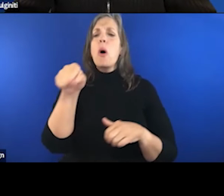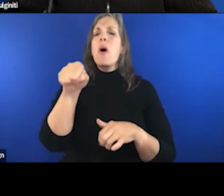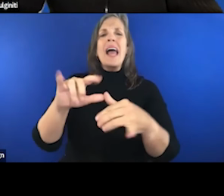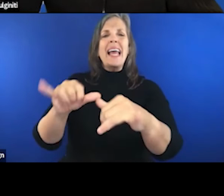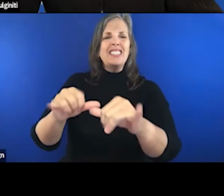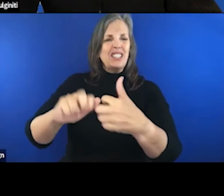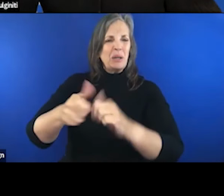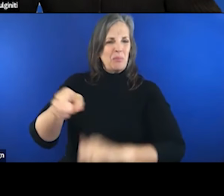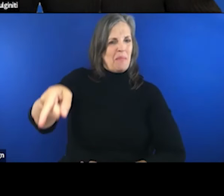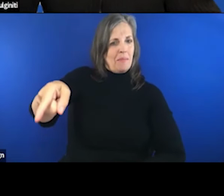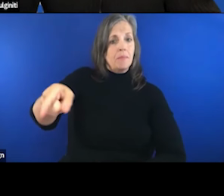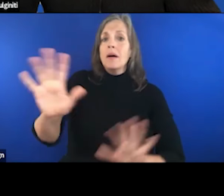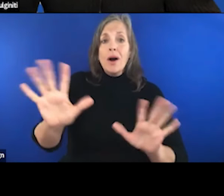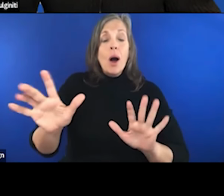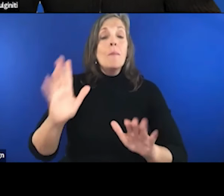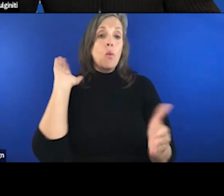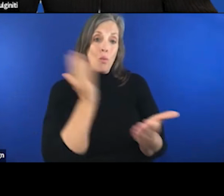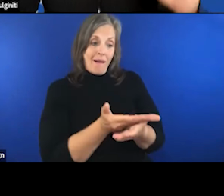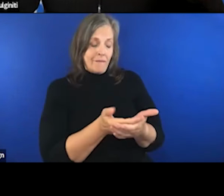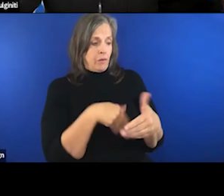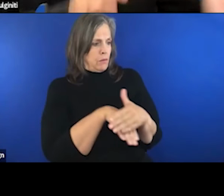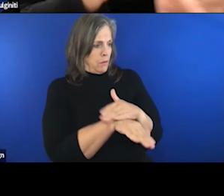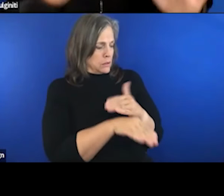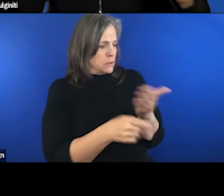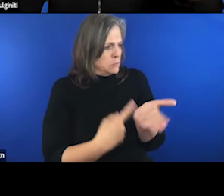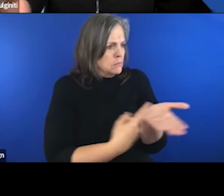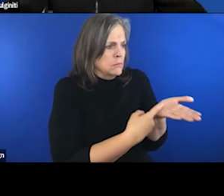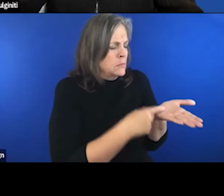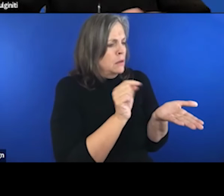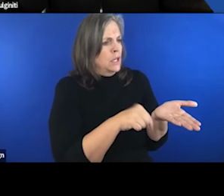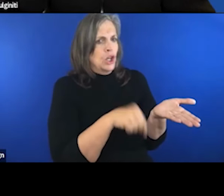at the accessibility folks here and we were studying other designs from other companies